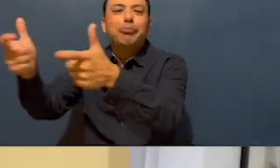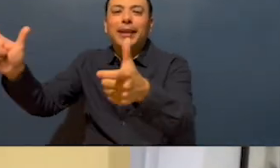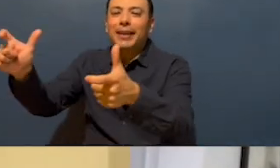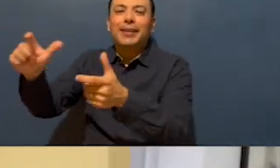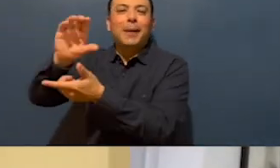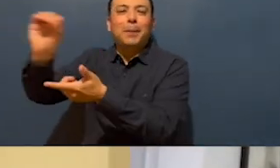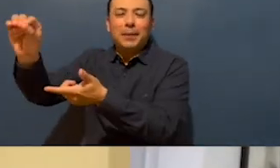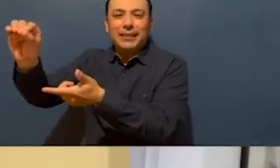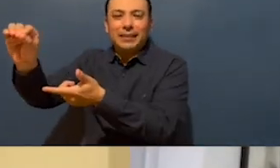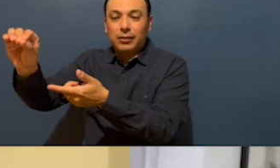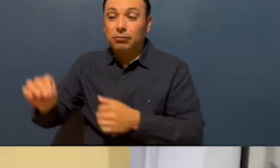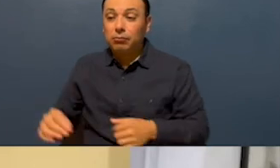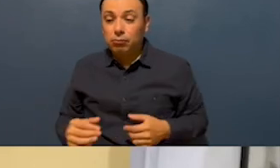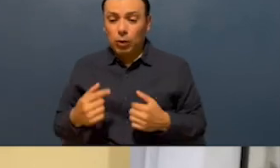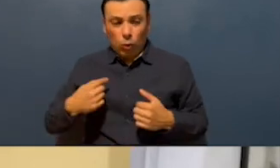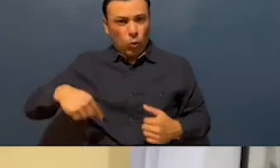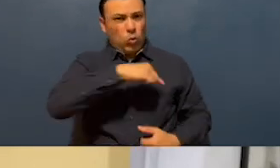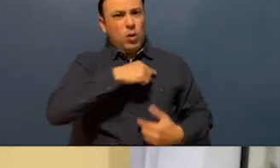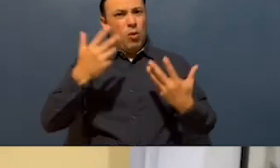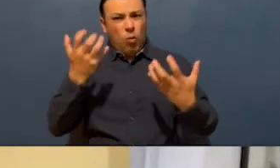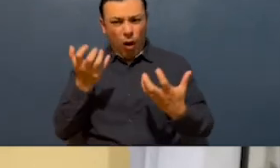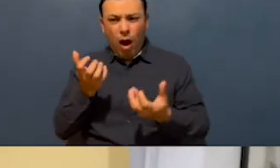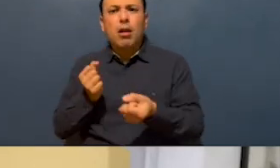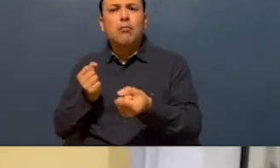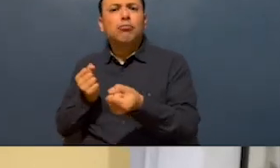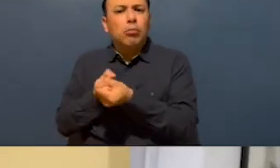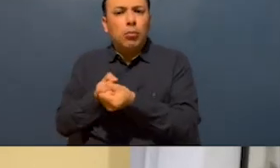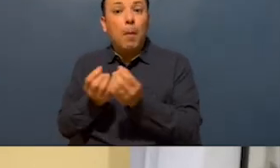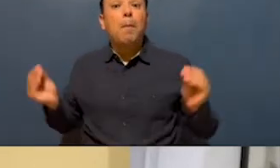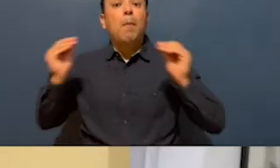actually interested in starting to benefit the most amount of people and artists in our field